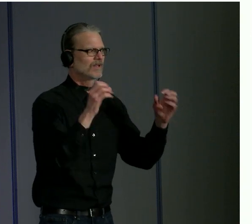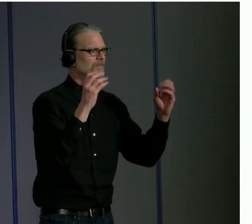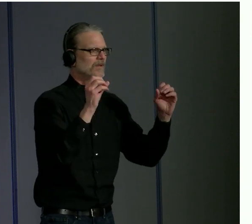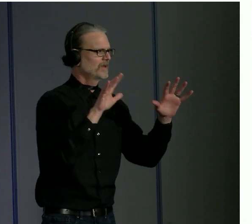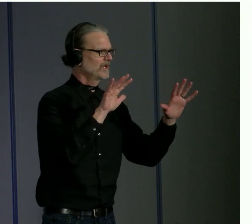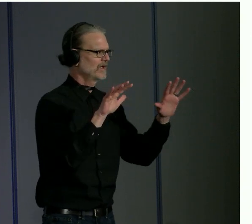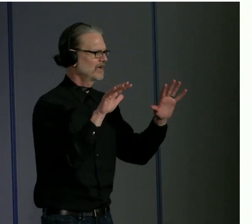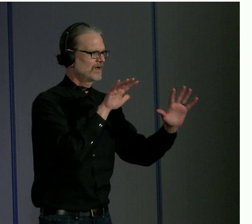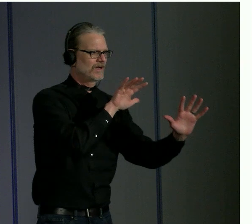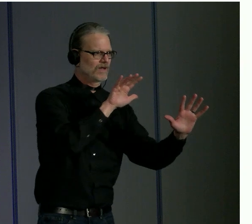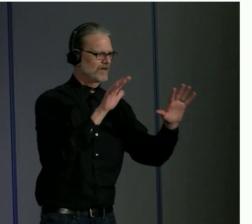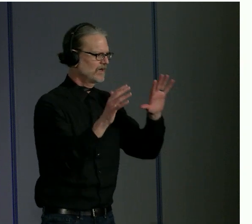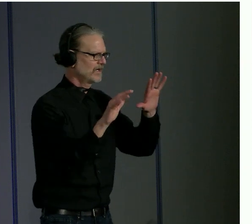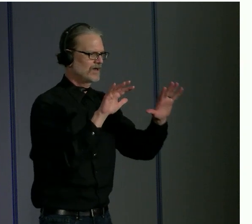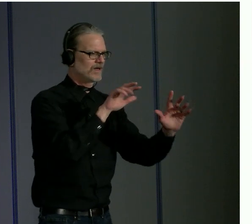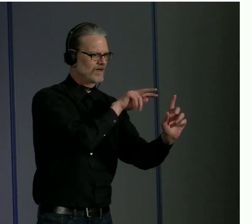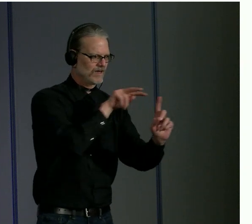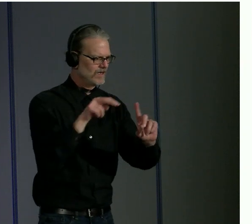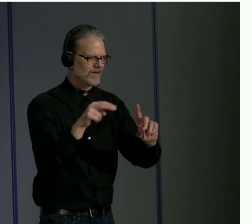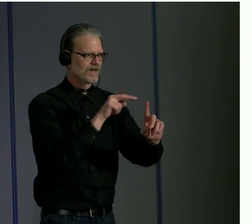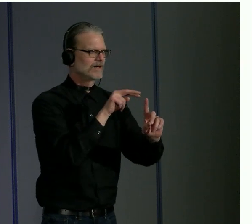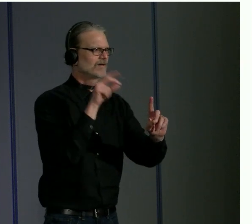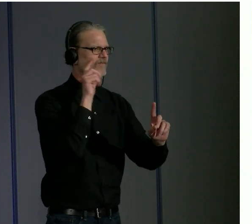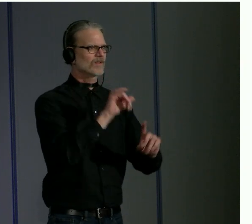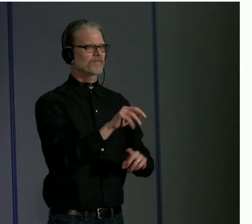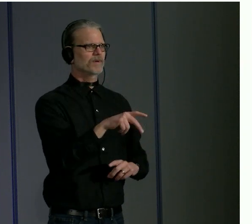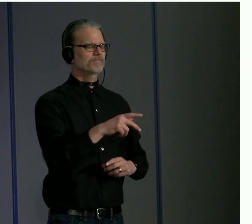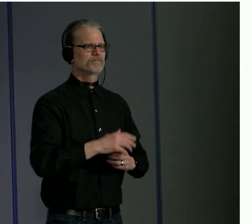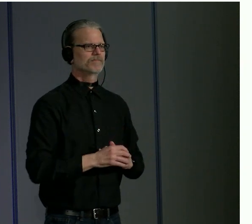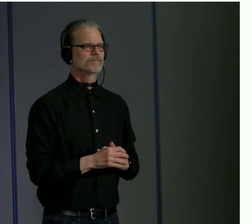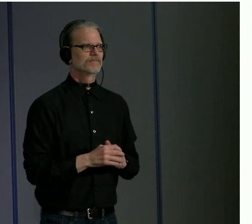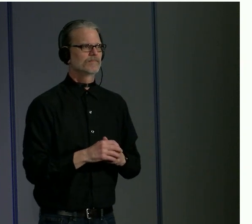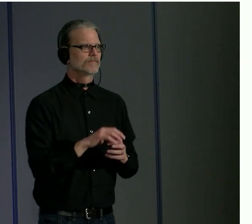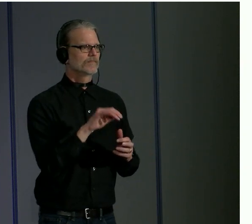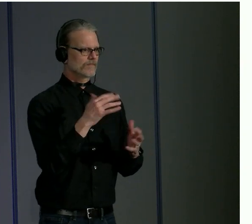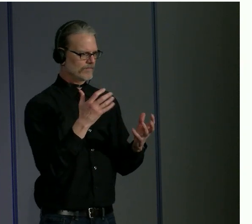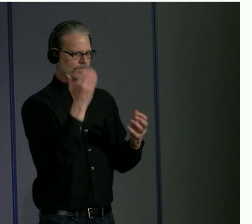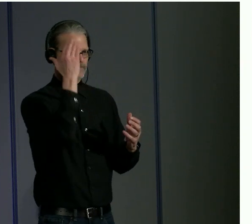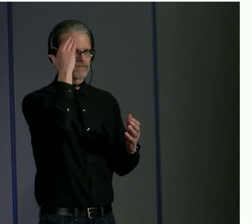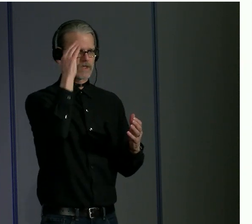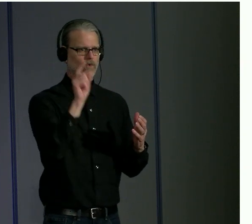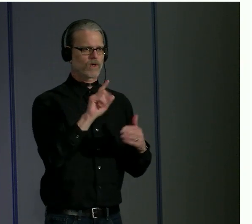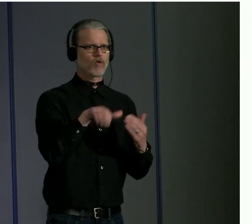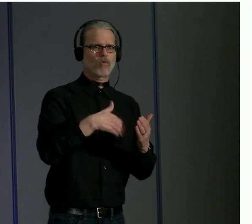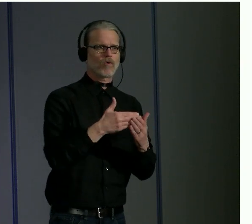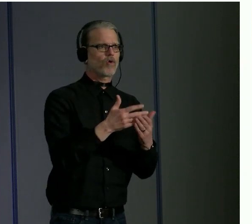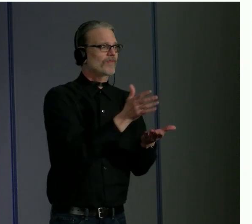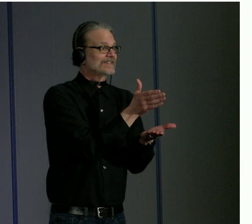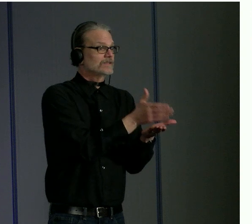you can attack this map. If I want to know where all the stops are on a specific line,